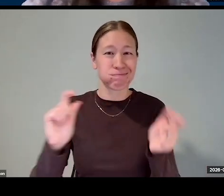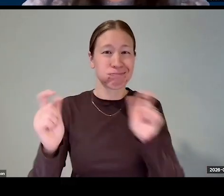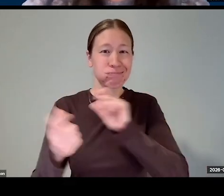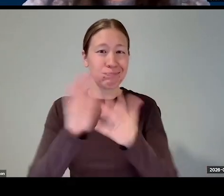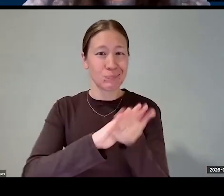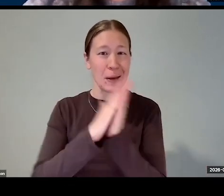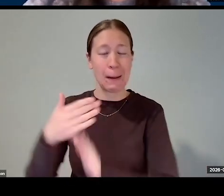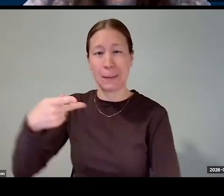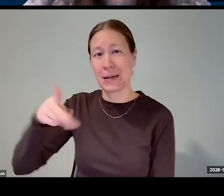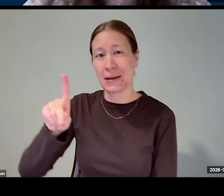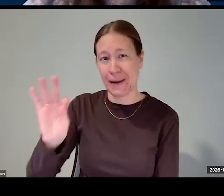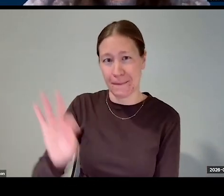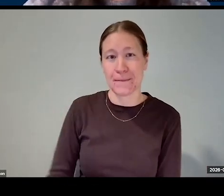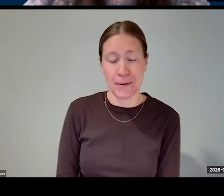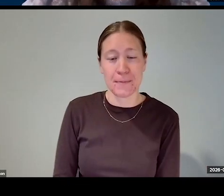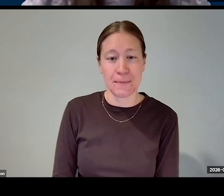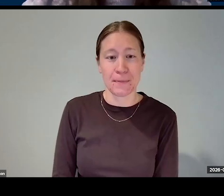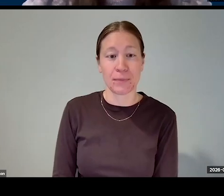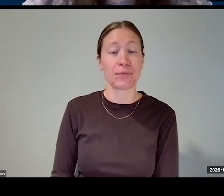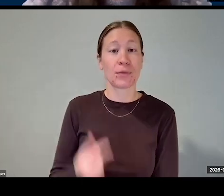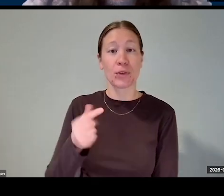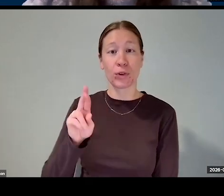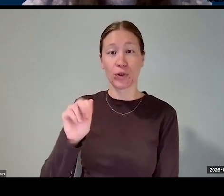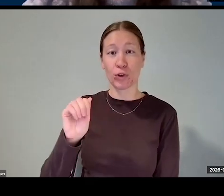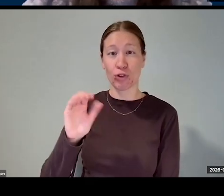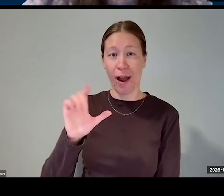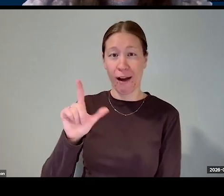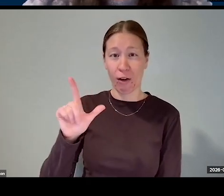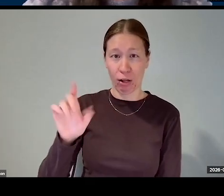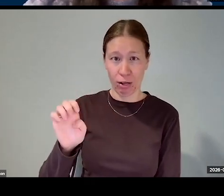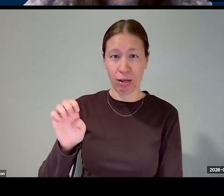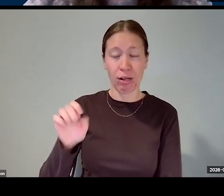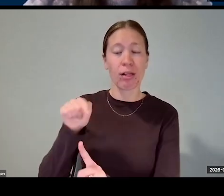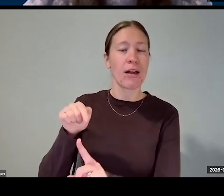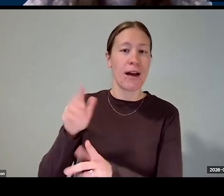There is a feature in Grackle Slides that can help with exporting PDFs